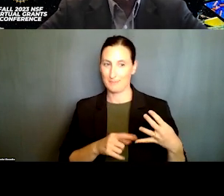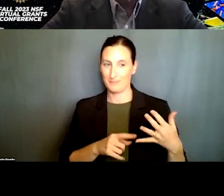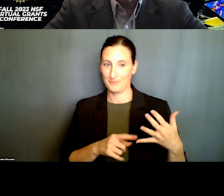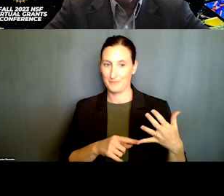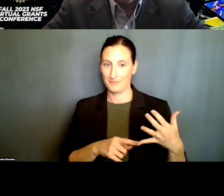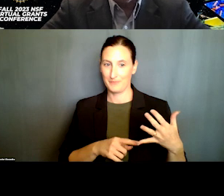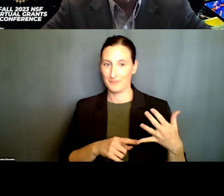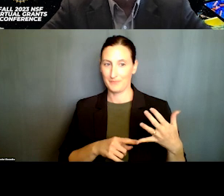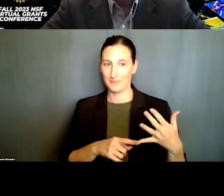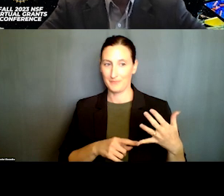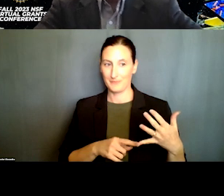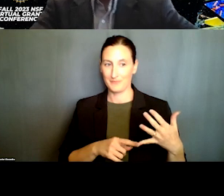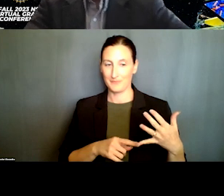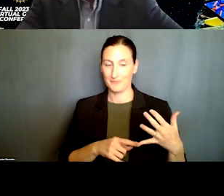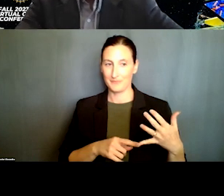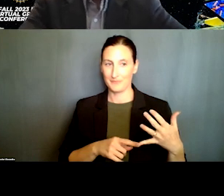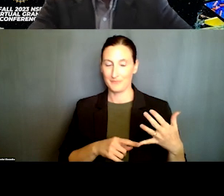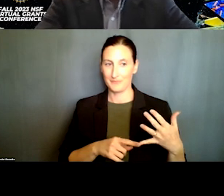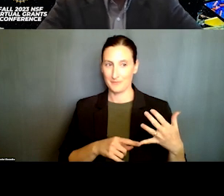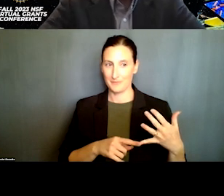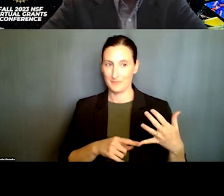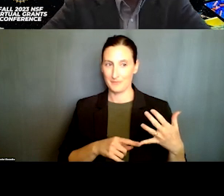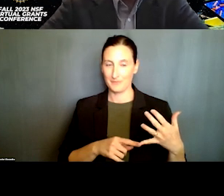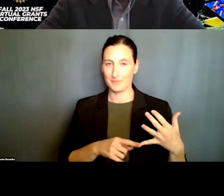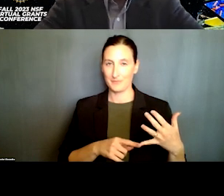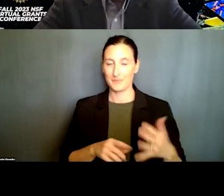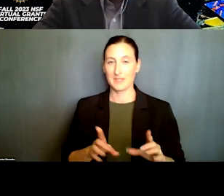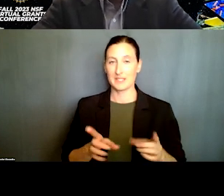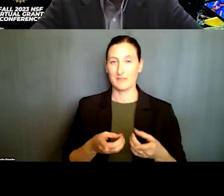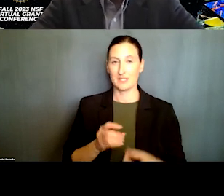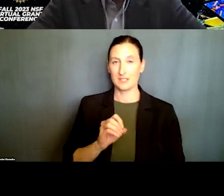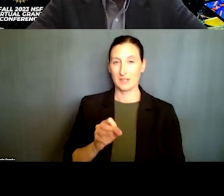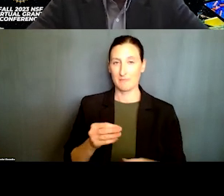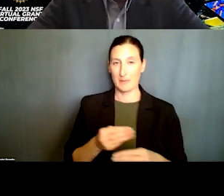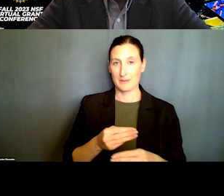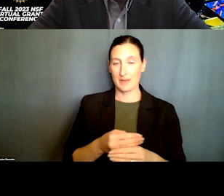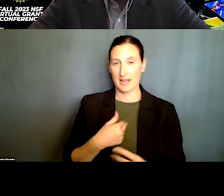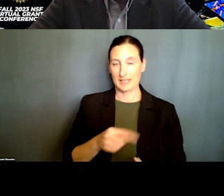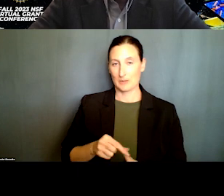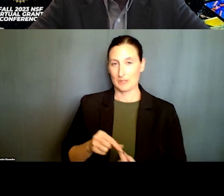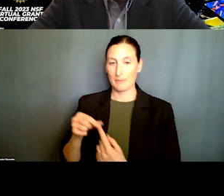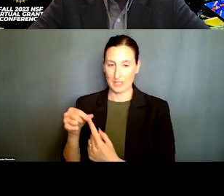DMS division of mathematics has its own special version of CDS&E,